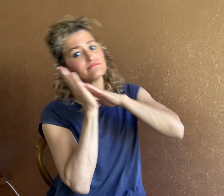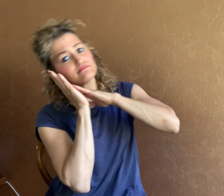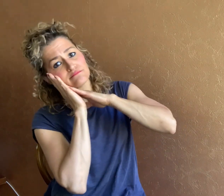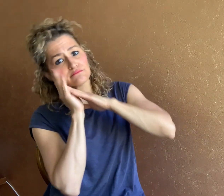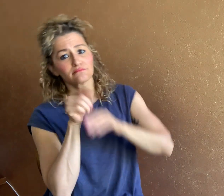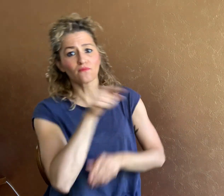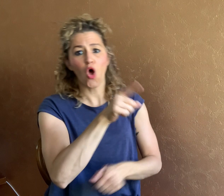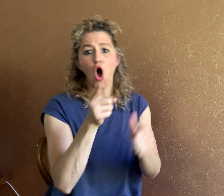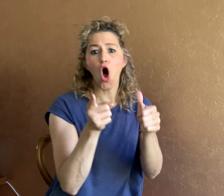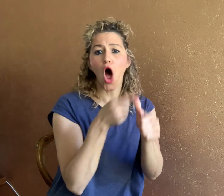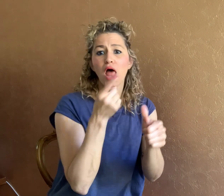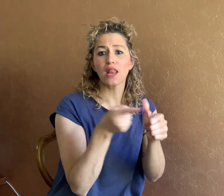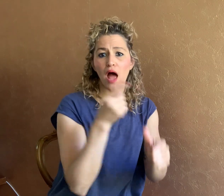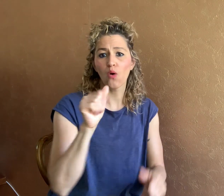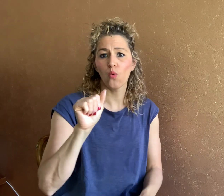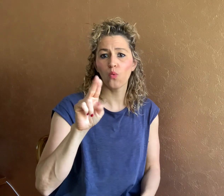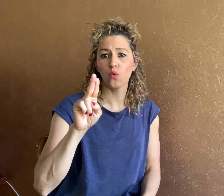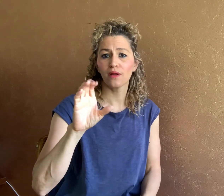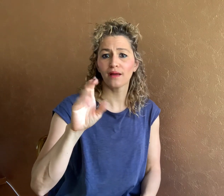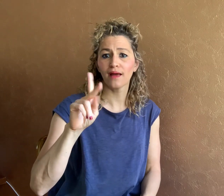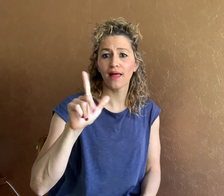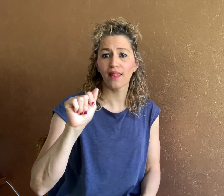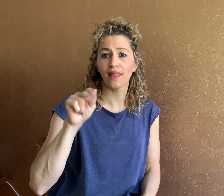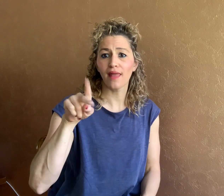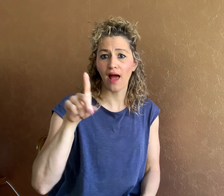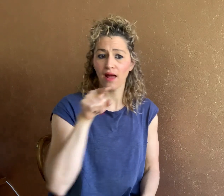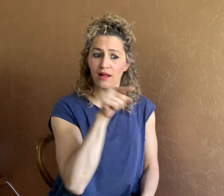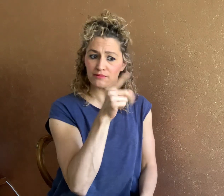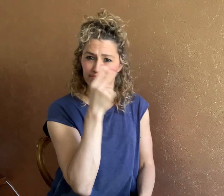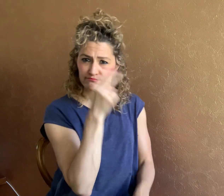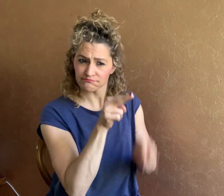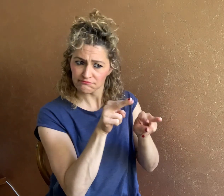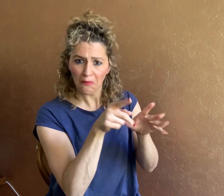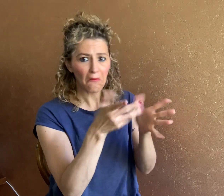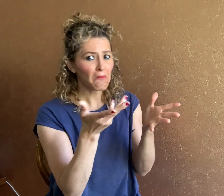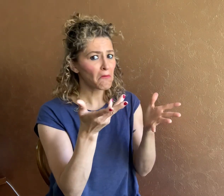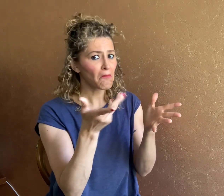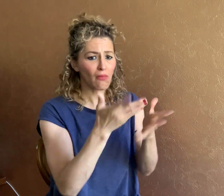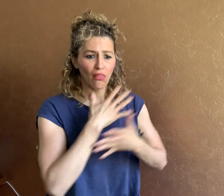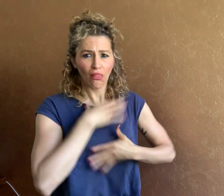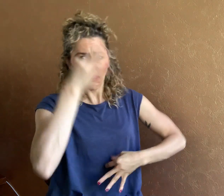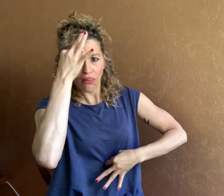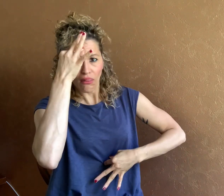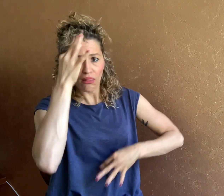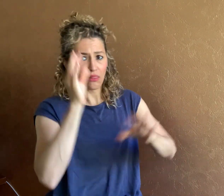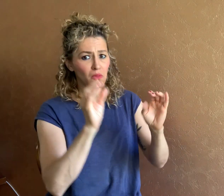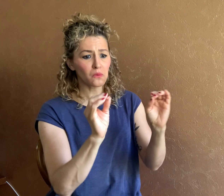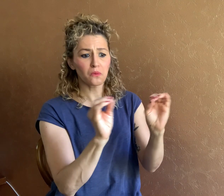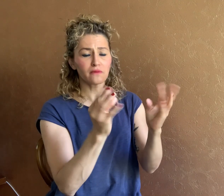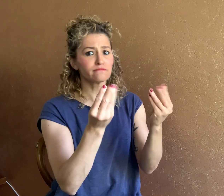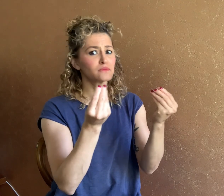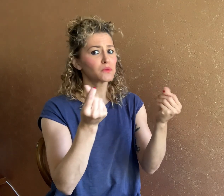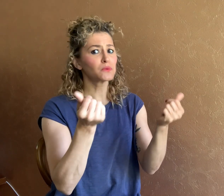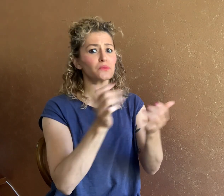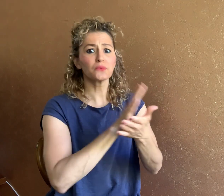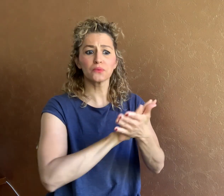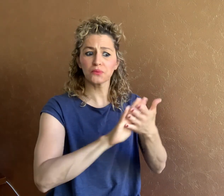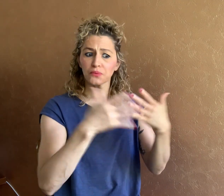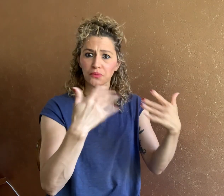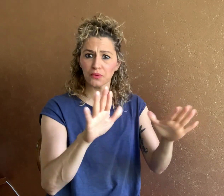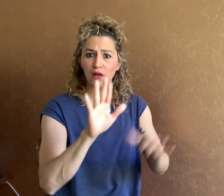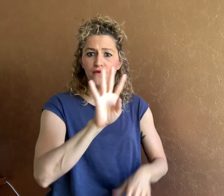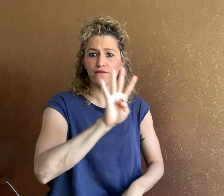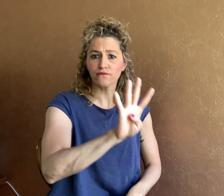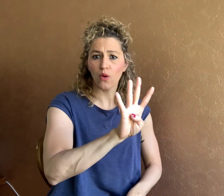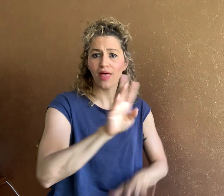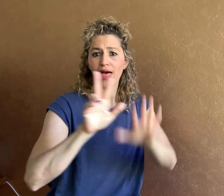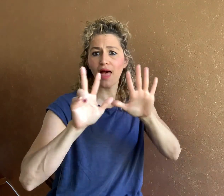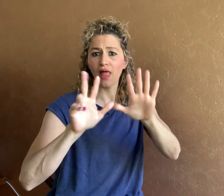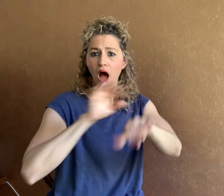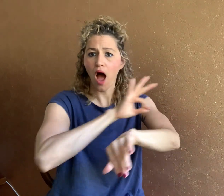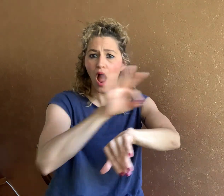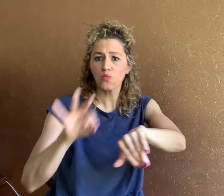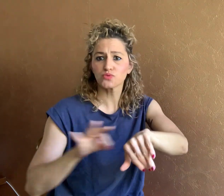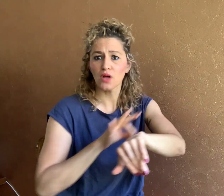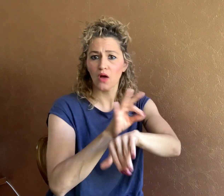a woman from Auckland, has now been symptom-free for 48 hours